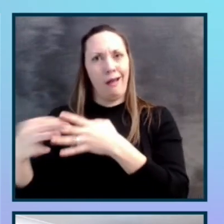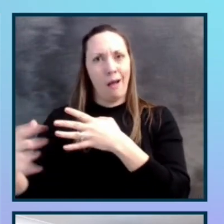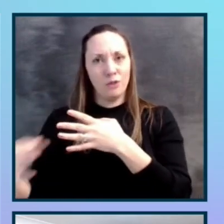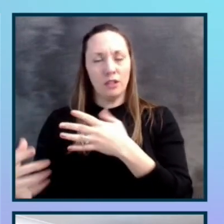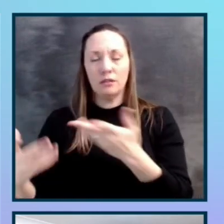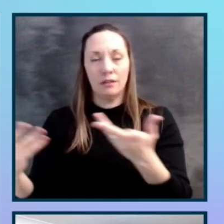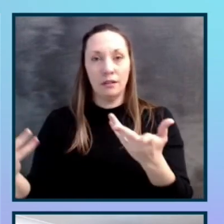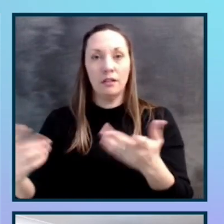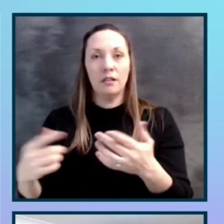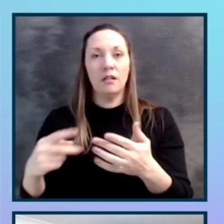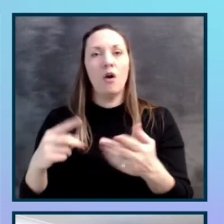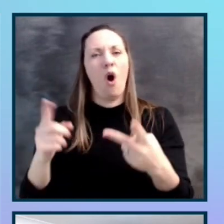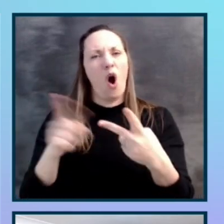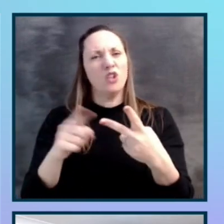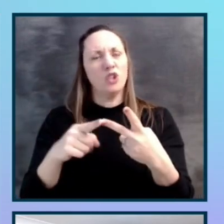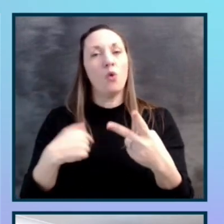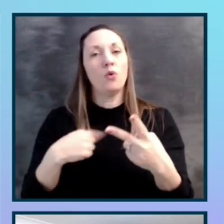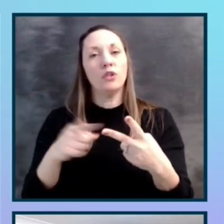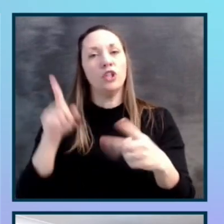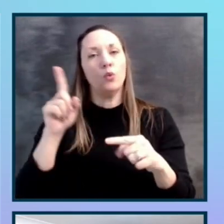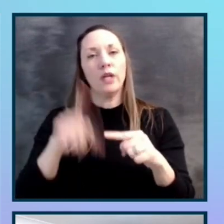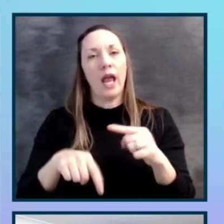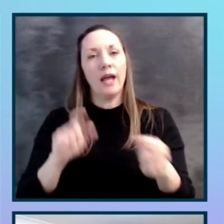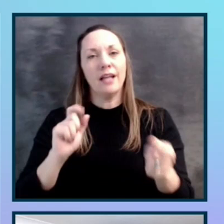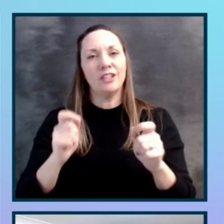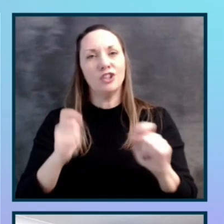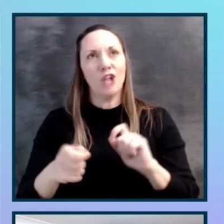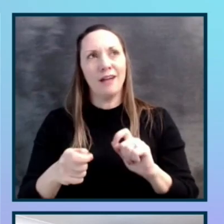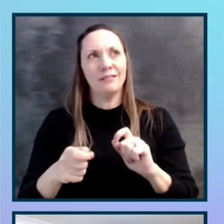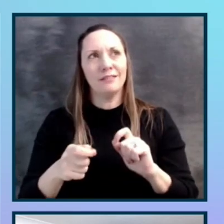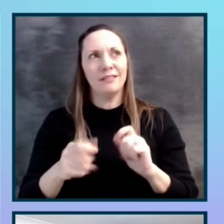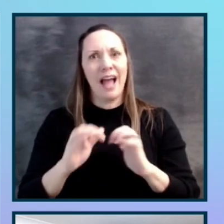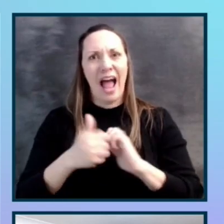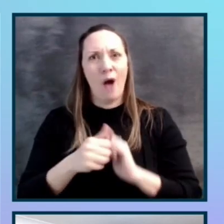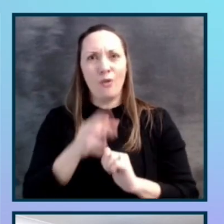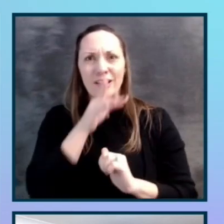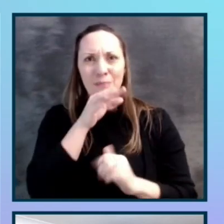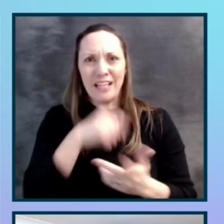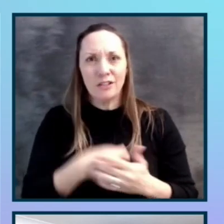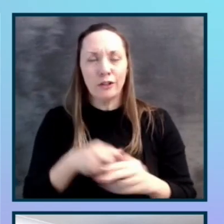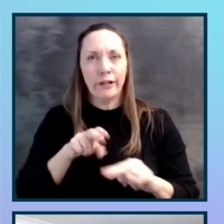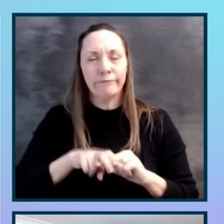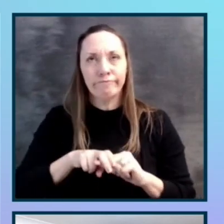The second thing is that you can't adjust the rate of speech. So you're sitting there waiting for at least five seconds